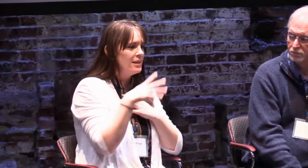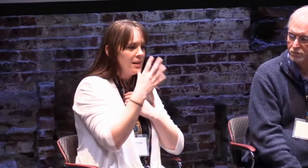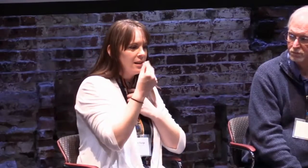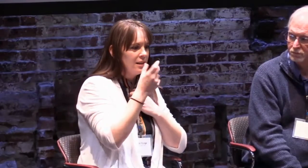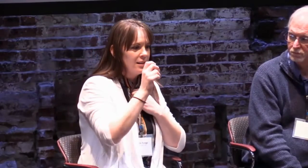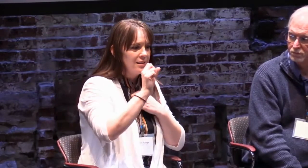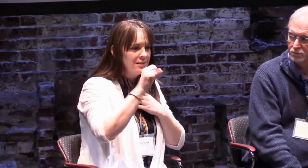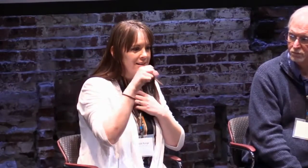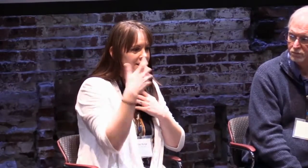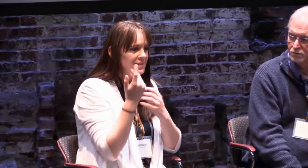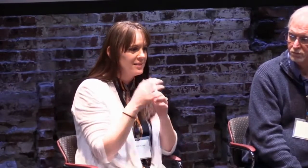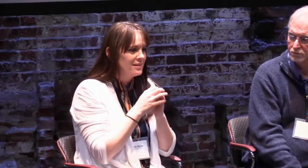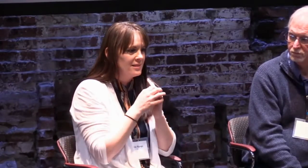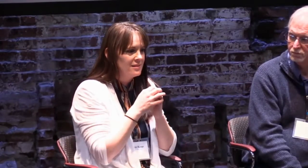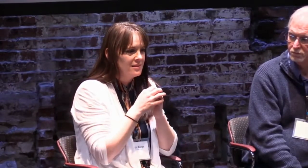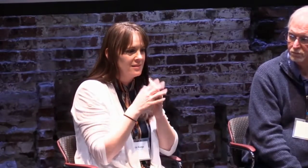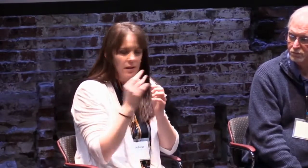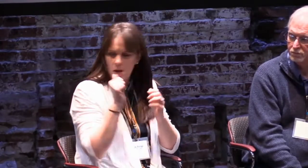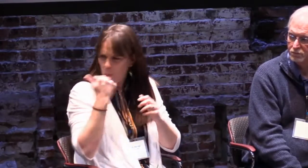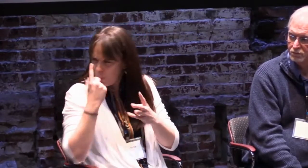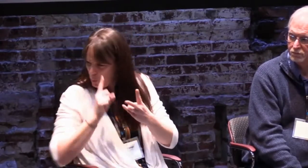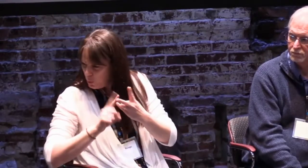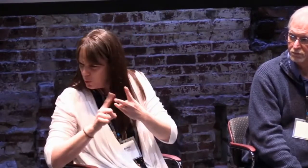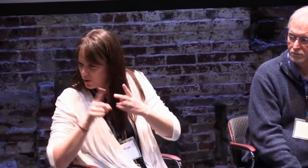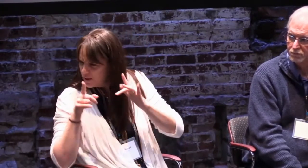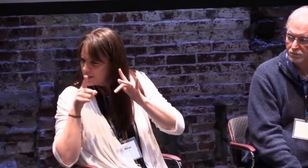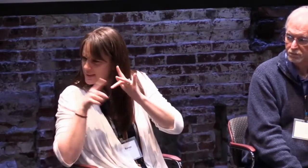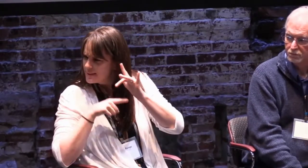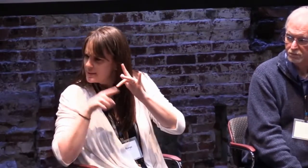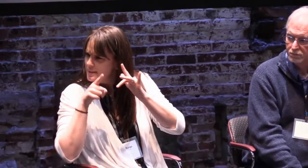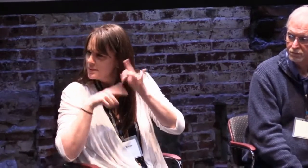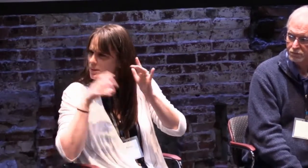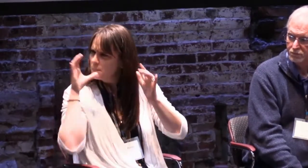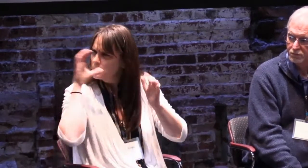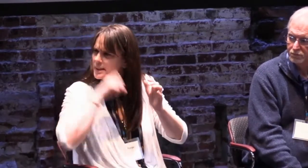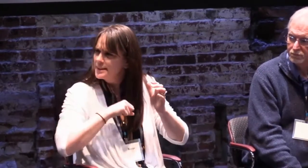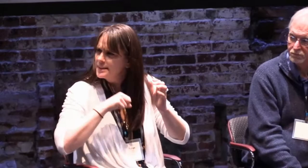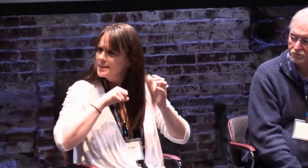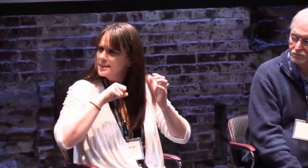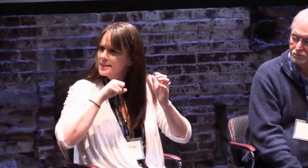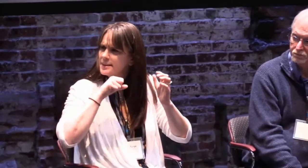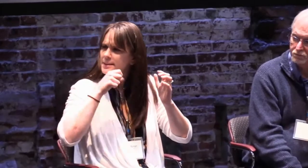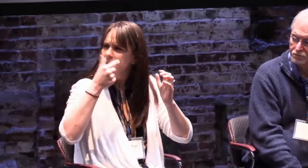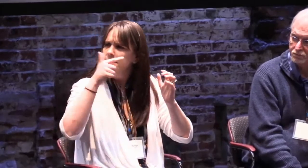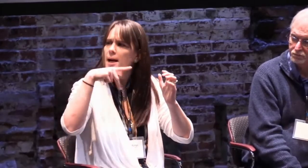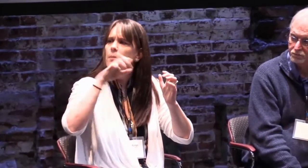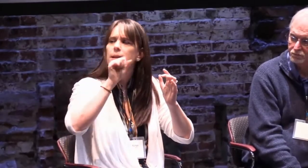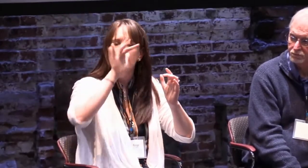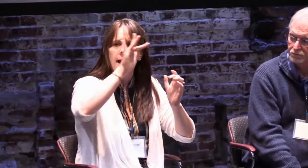of my child, who is three. So it's been three years running, but there was a second question you asked,